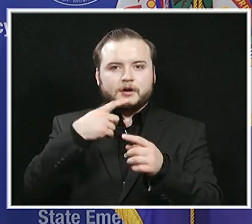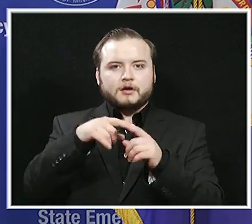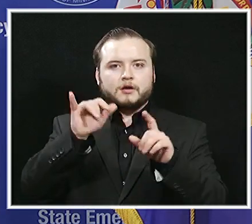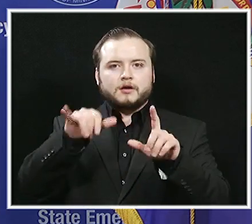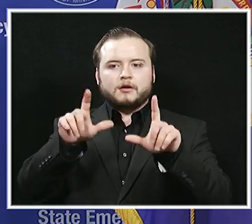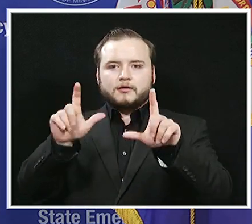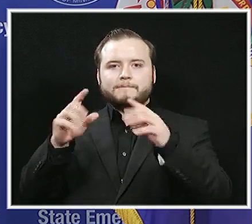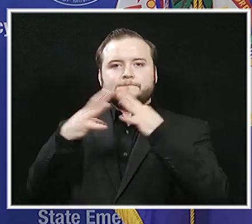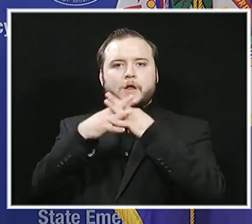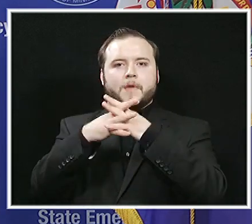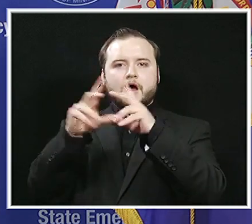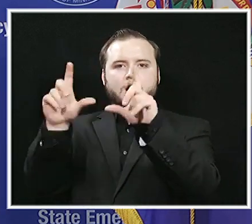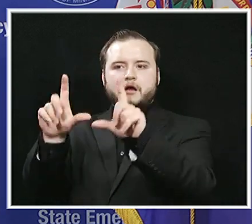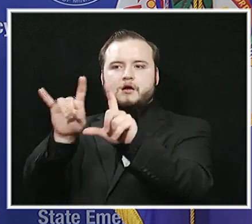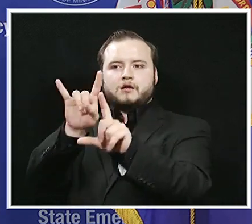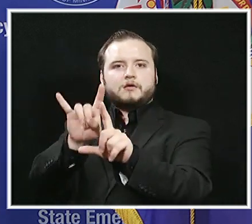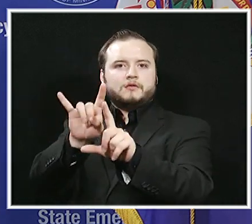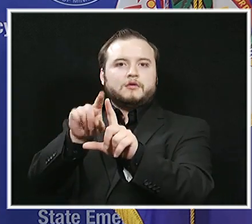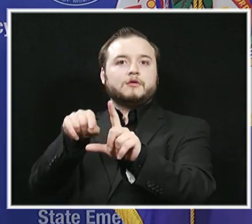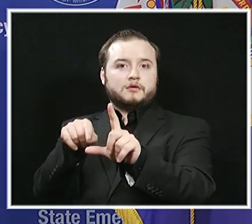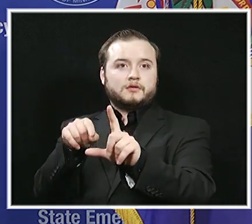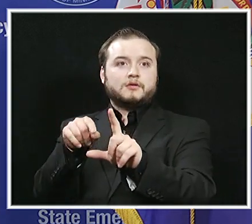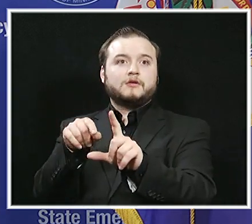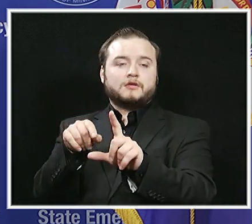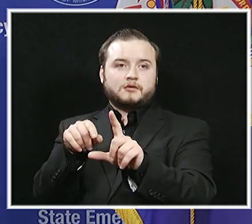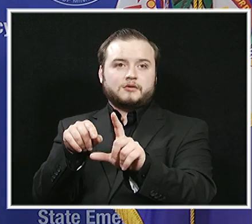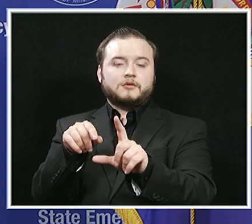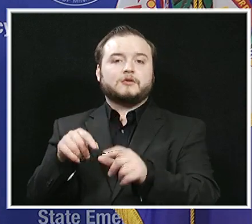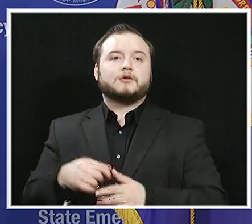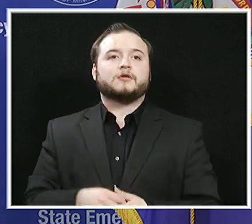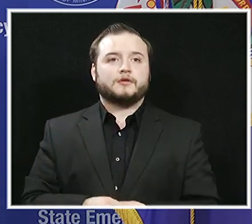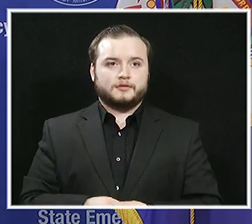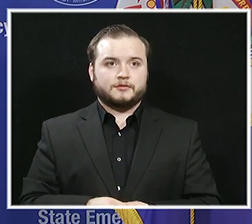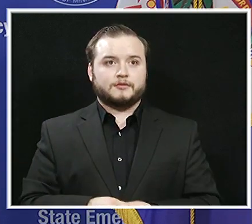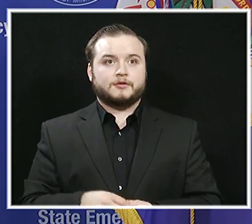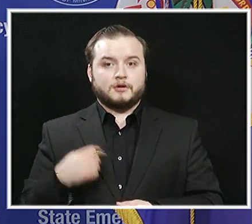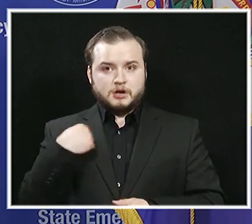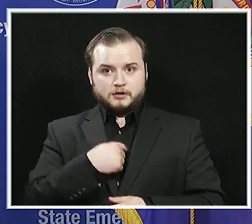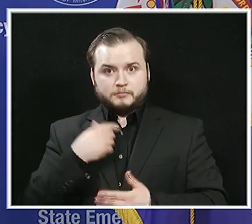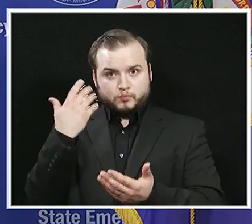say, and this might go back to the moving goalpost situation, what we're saying is, even during this lock